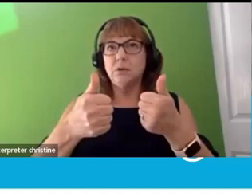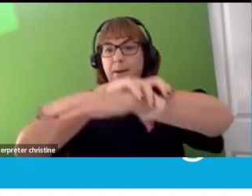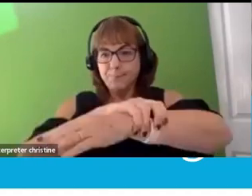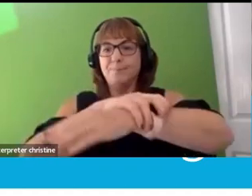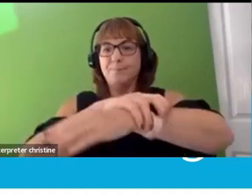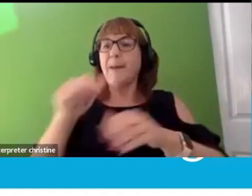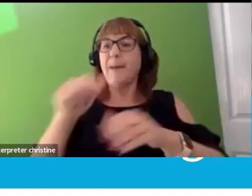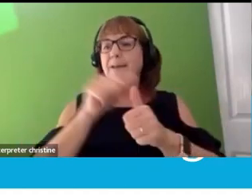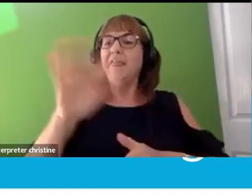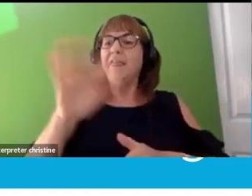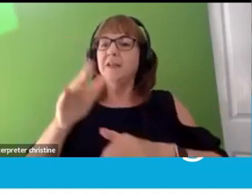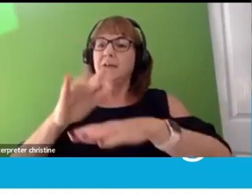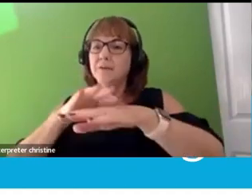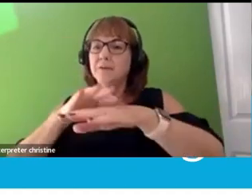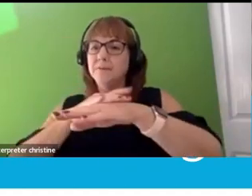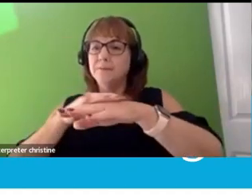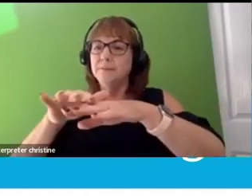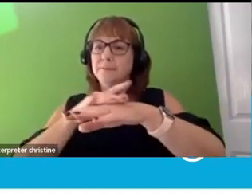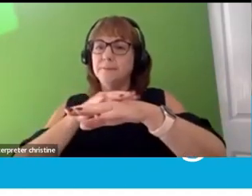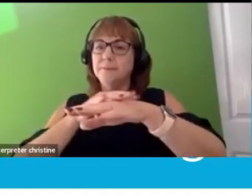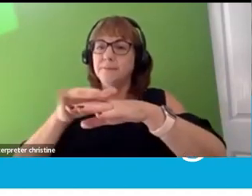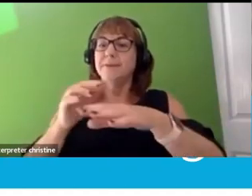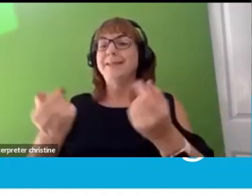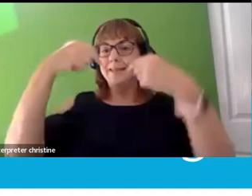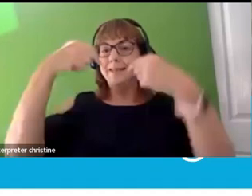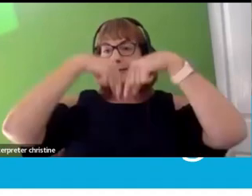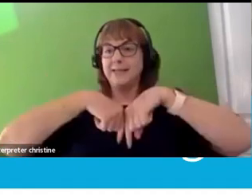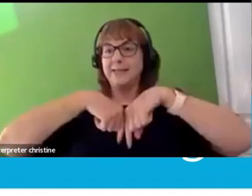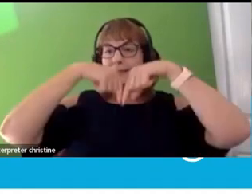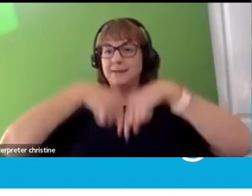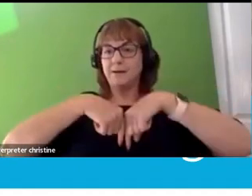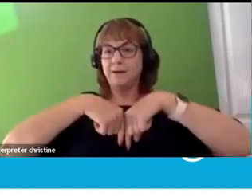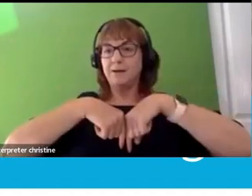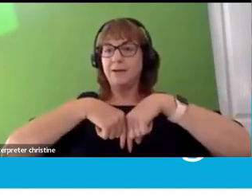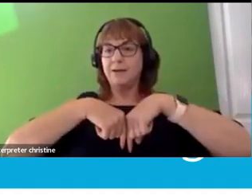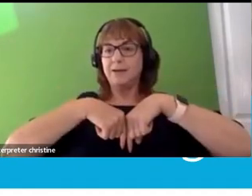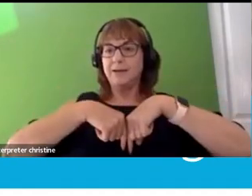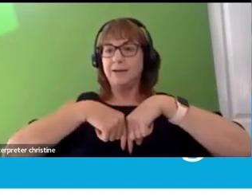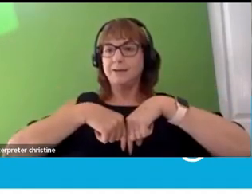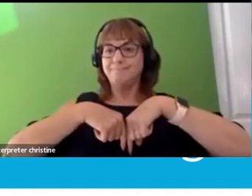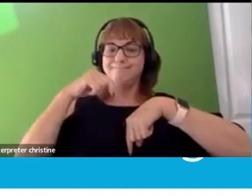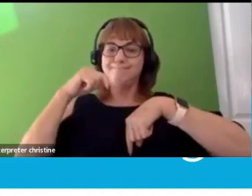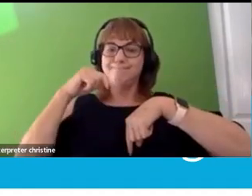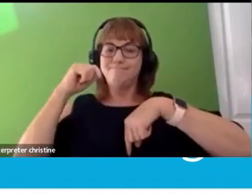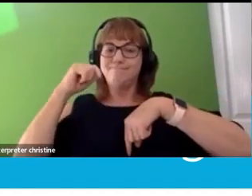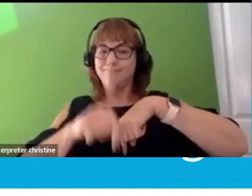And then we have our internal sense, our sense of interoception, that is about the kind of internal